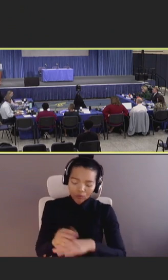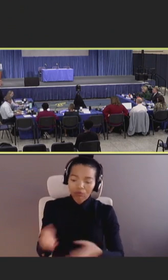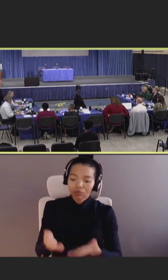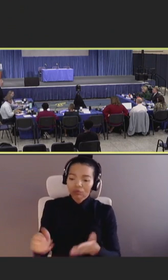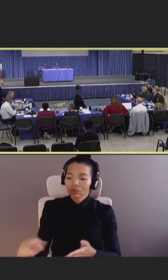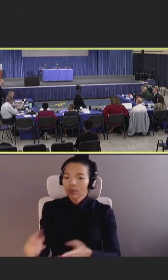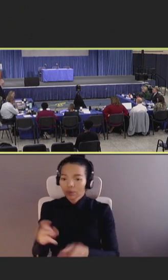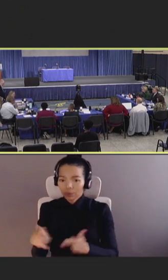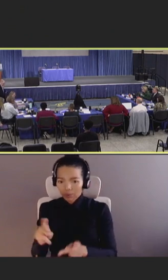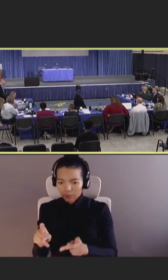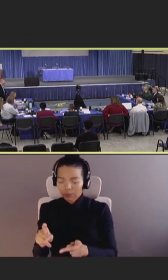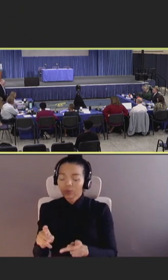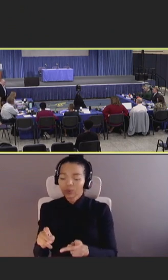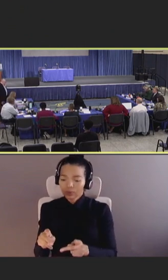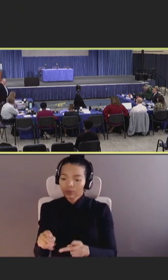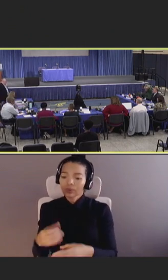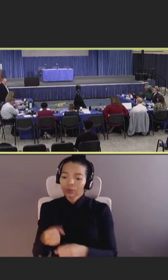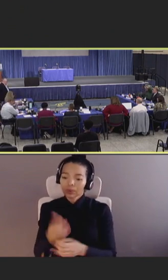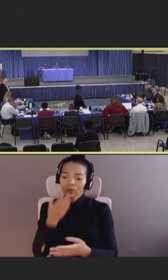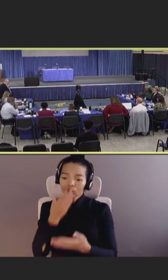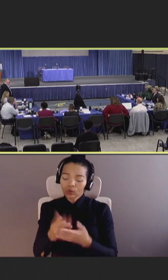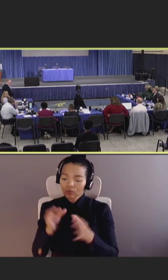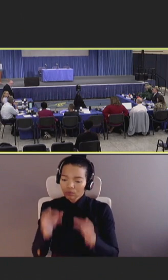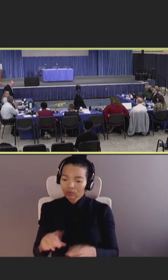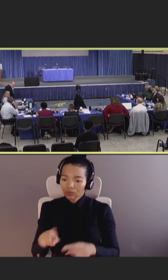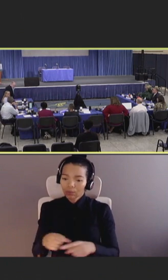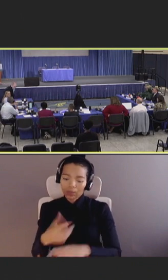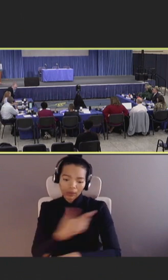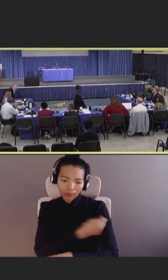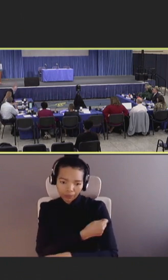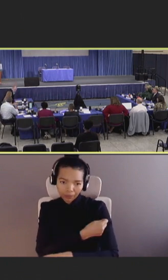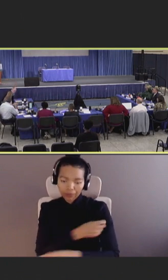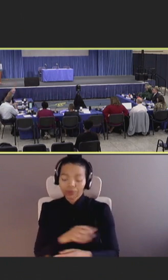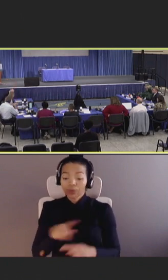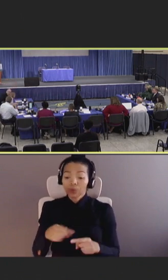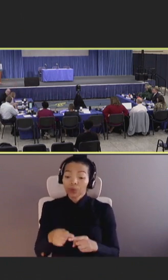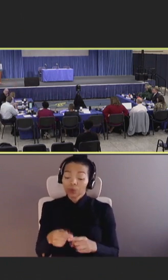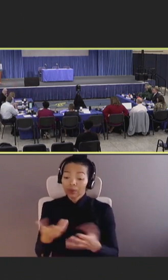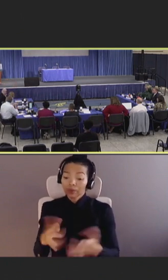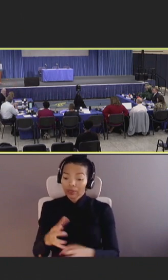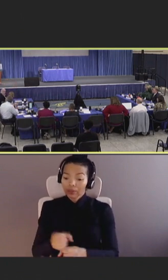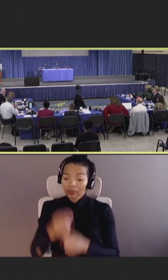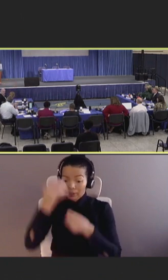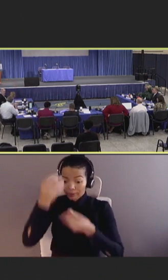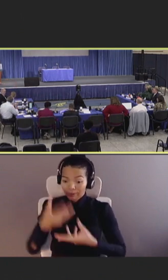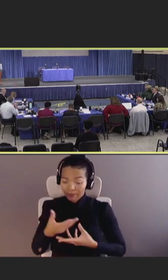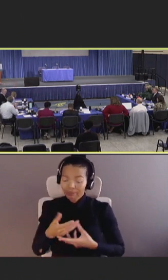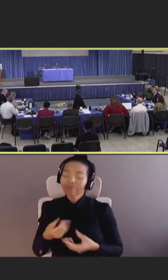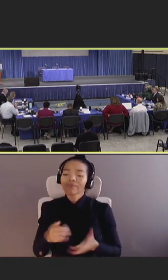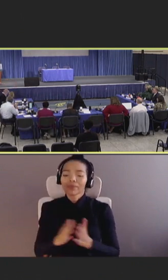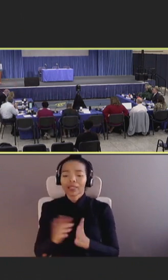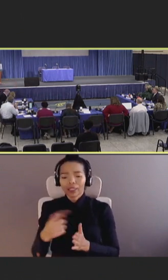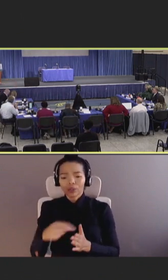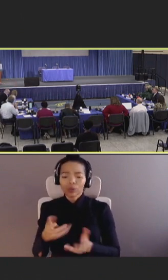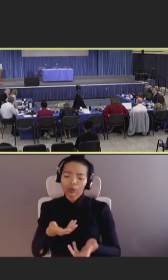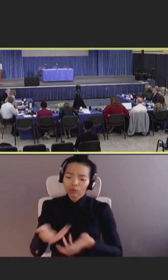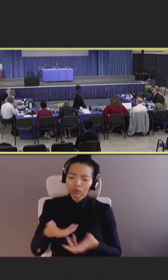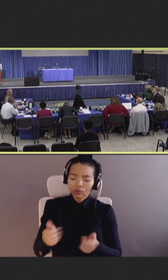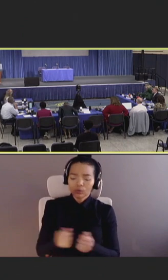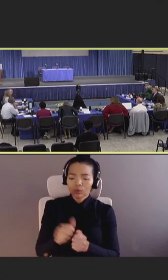about vaccination. Once we are informed, I ask people to engage with others. These conversations